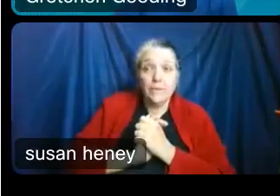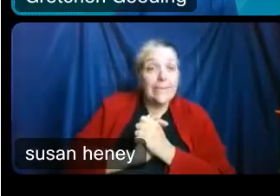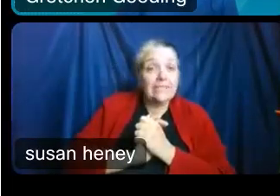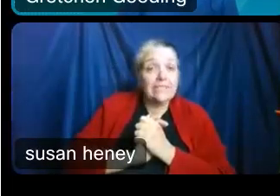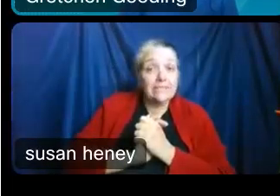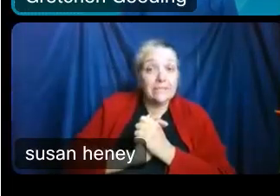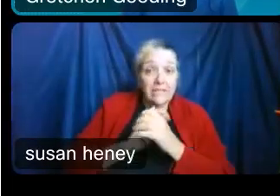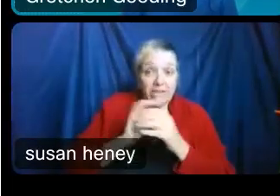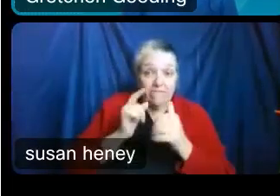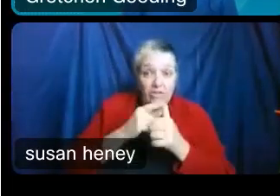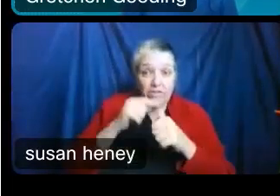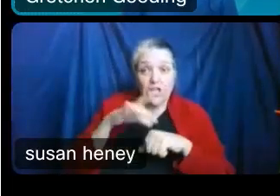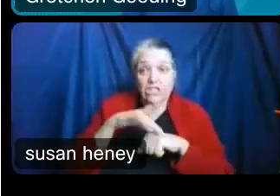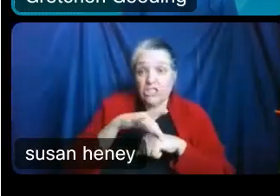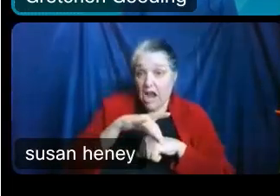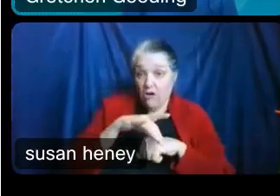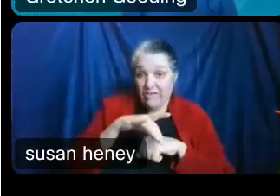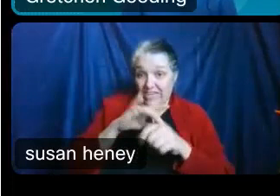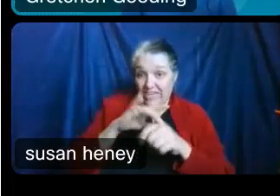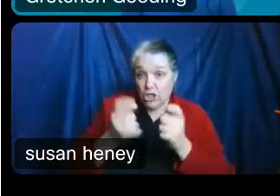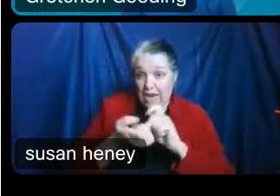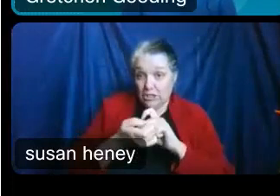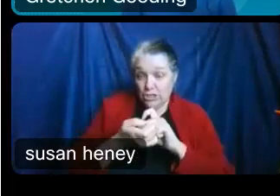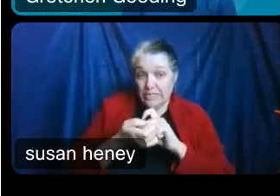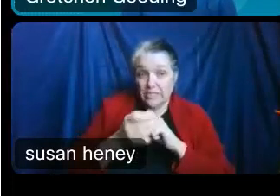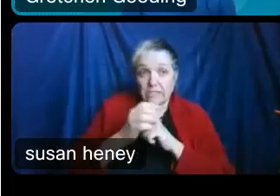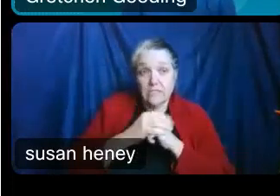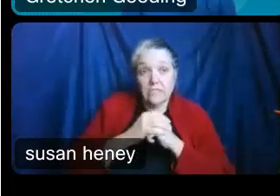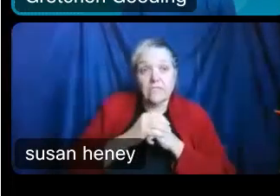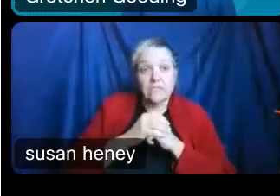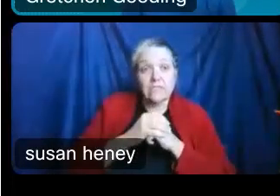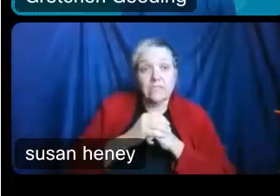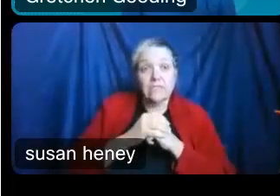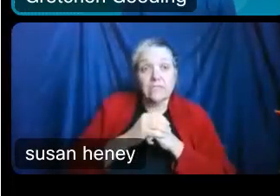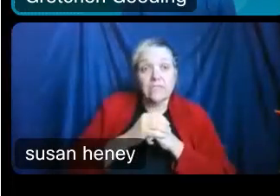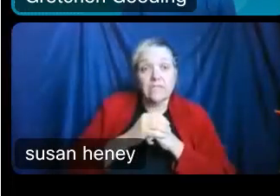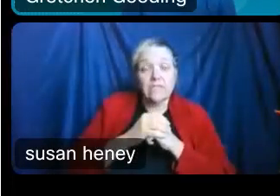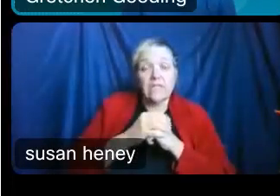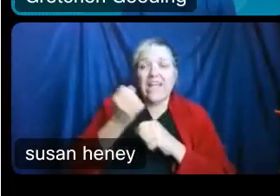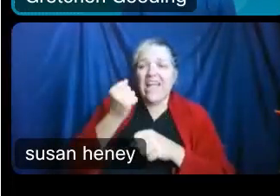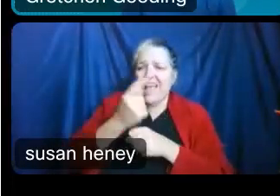Starting with geography changes. Each year, there are updates to various geographic areas